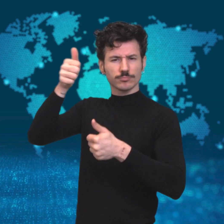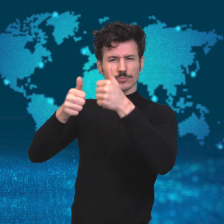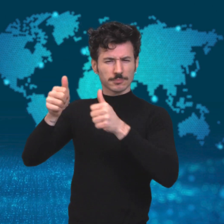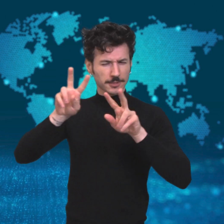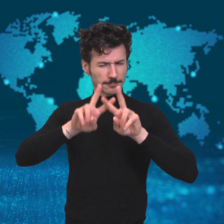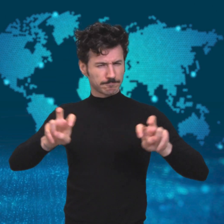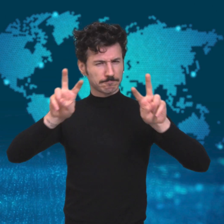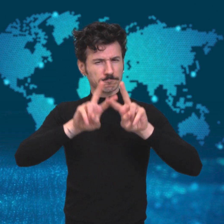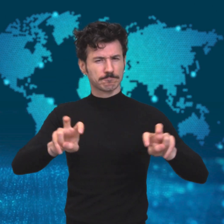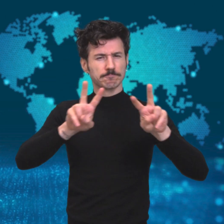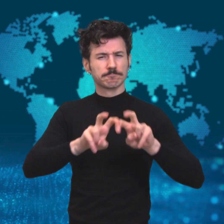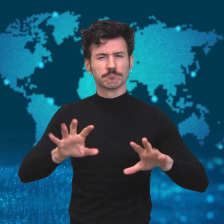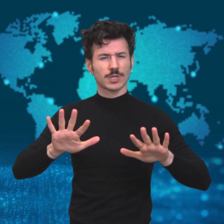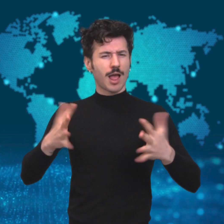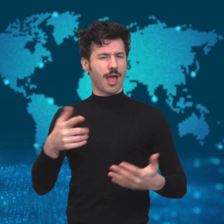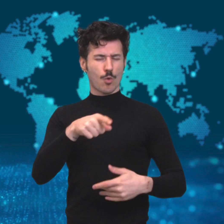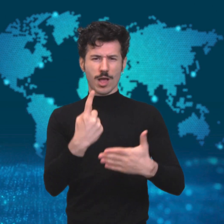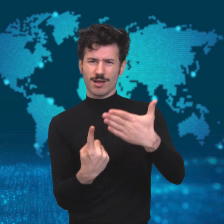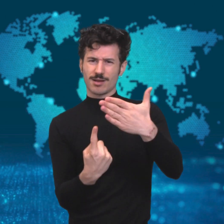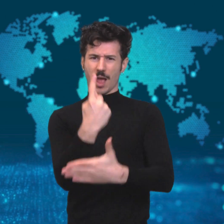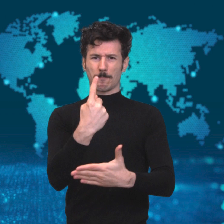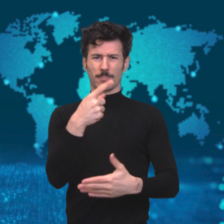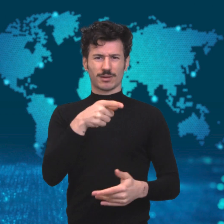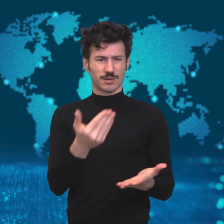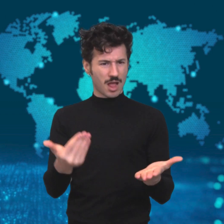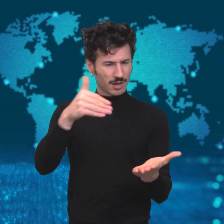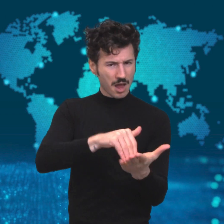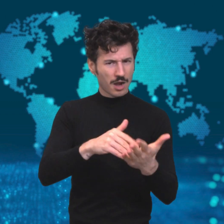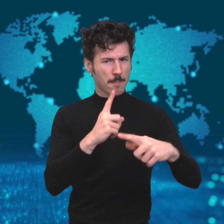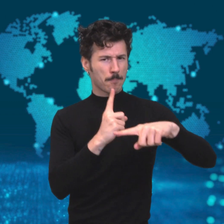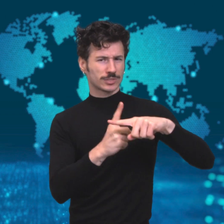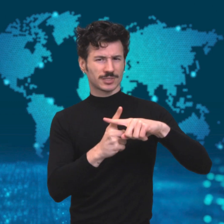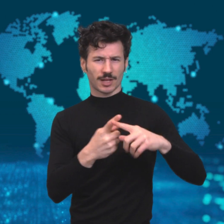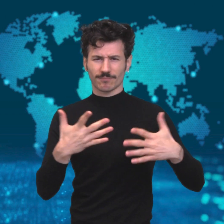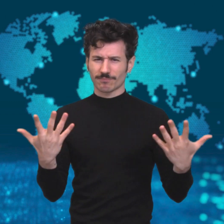Experts are looking at several possibilities as to